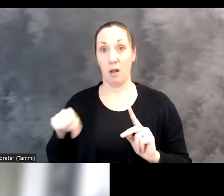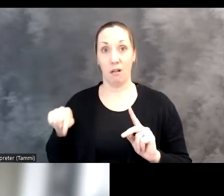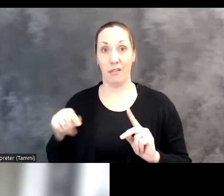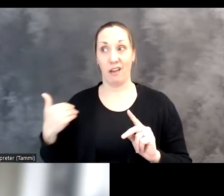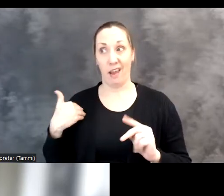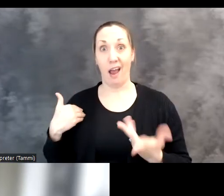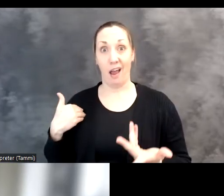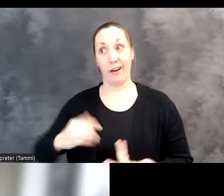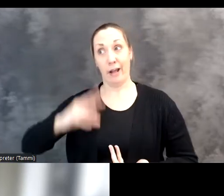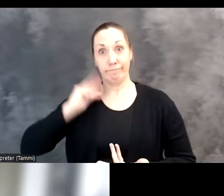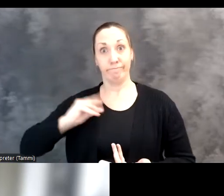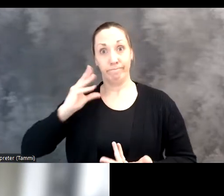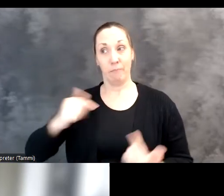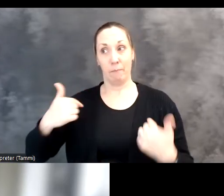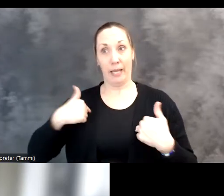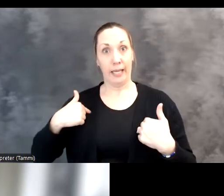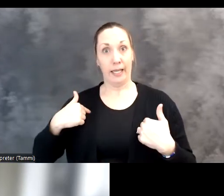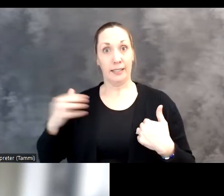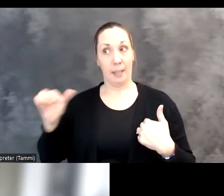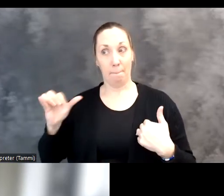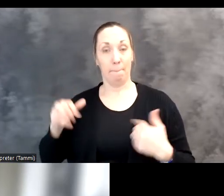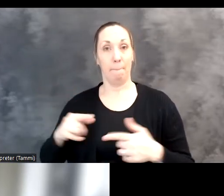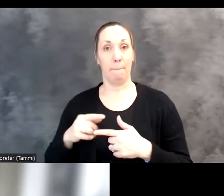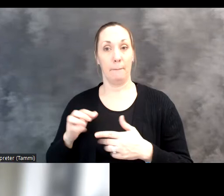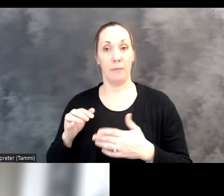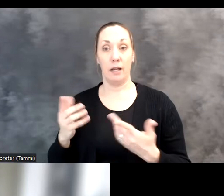possible because, you know, there were so many -- so